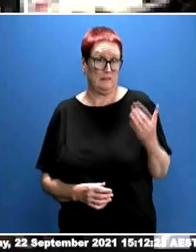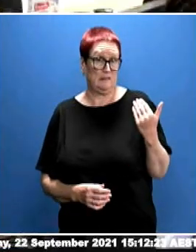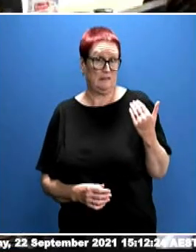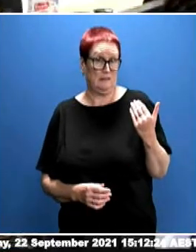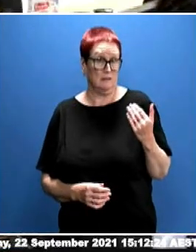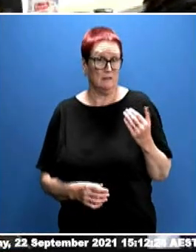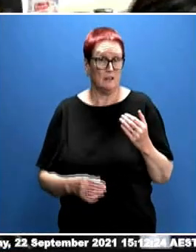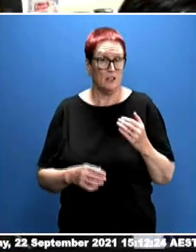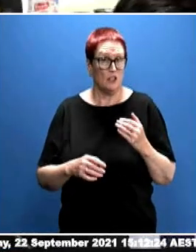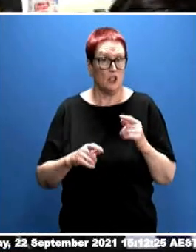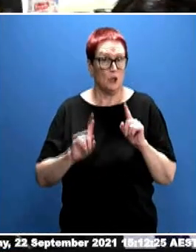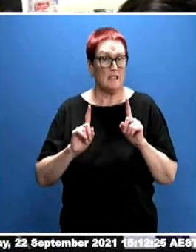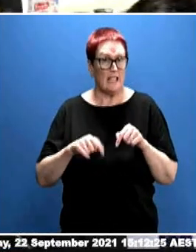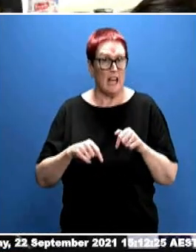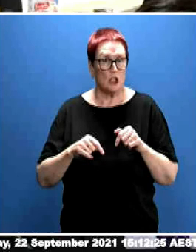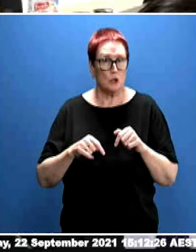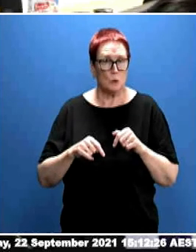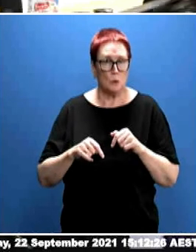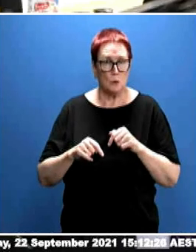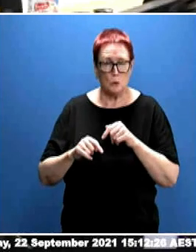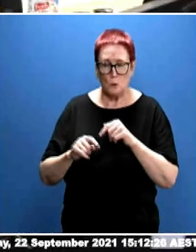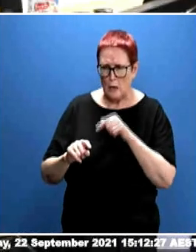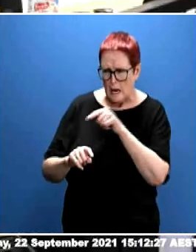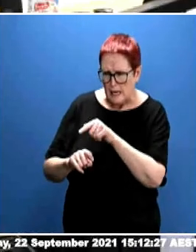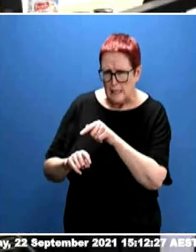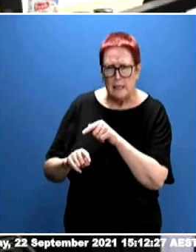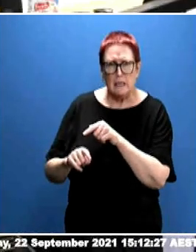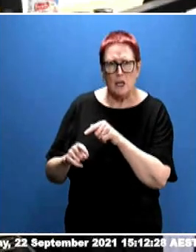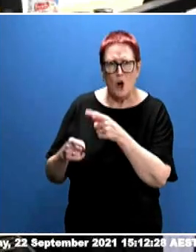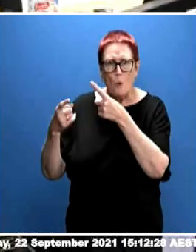doing that process of identifying what interventions occurred at the Kath French Centre